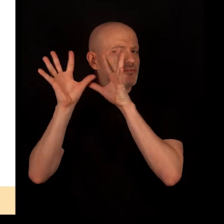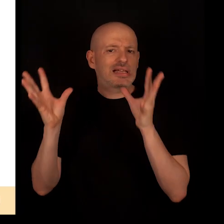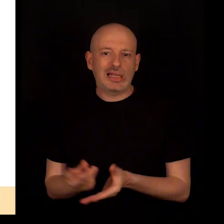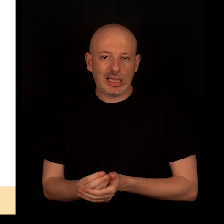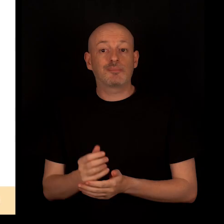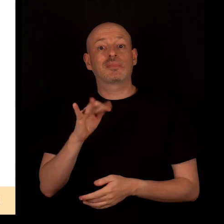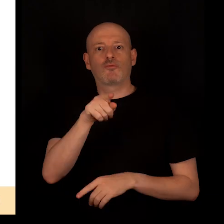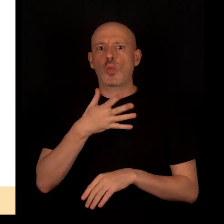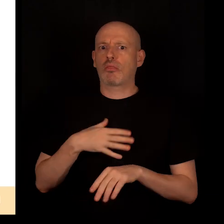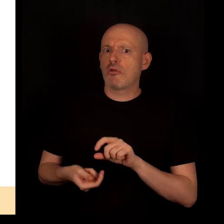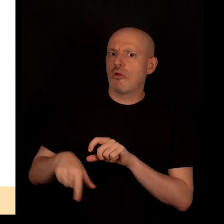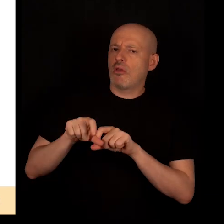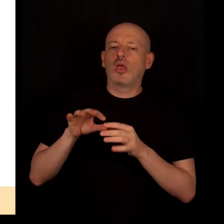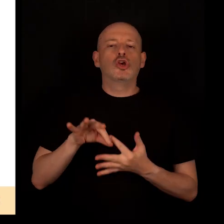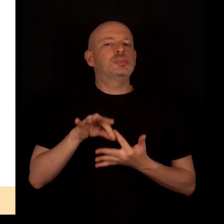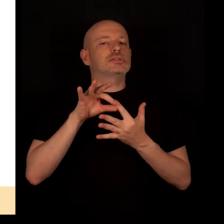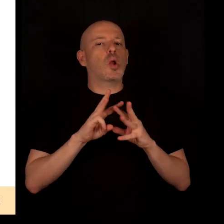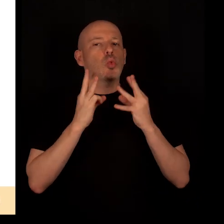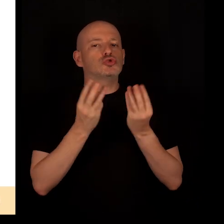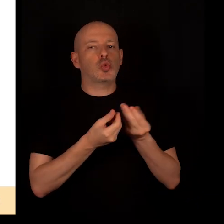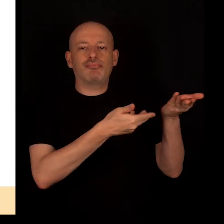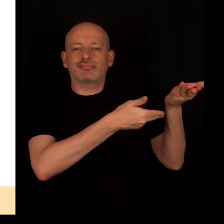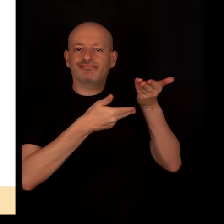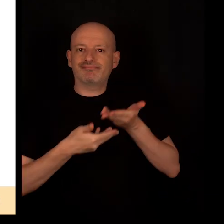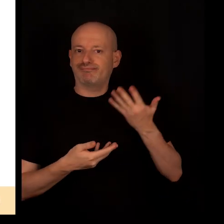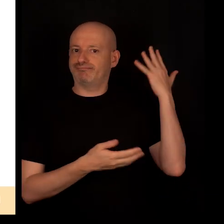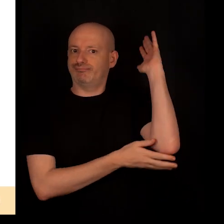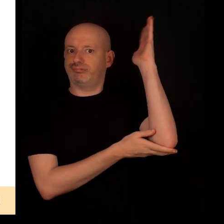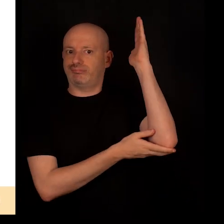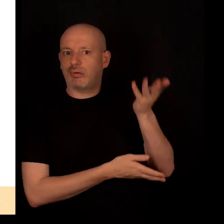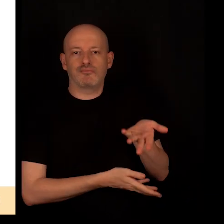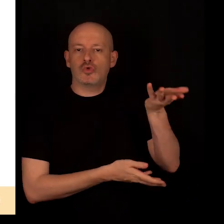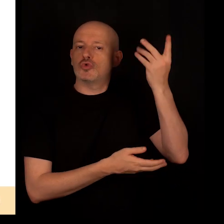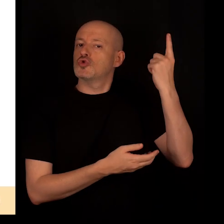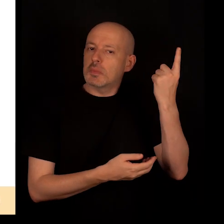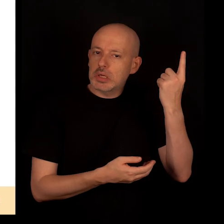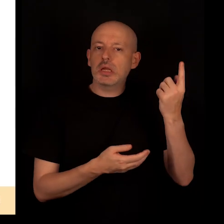Now if you have anything extra like a special workshop with a guest